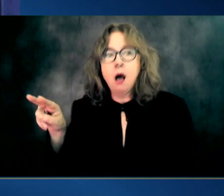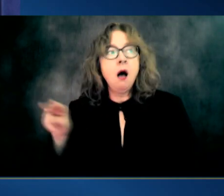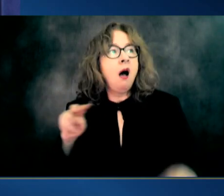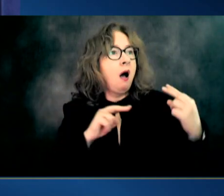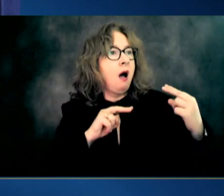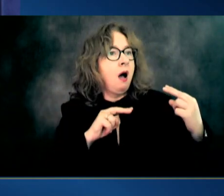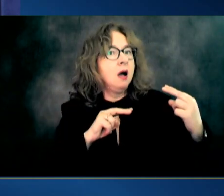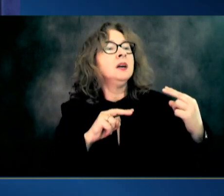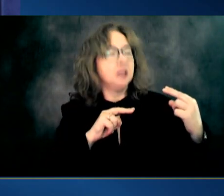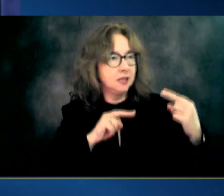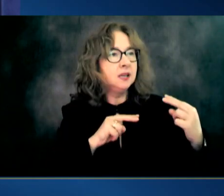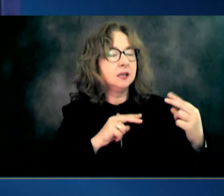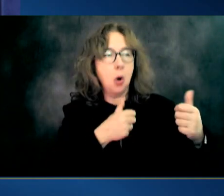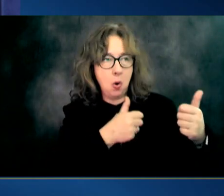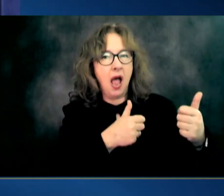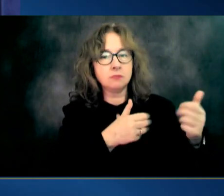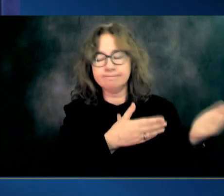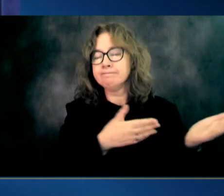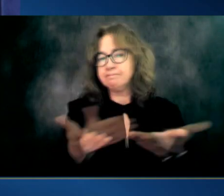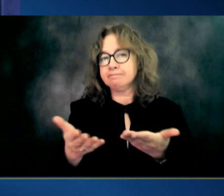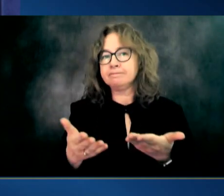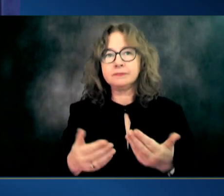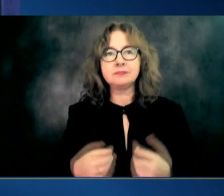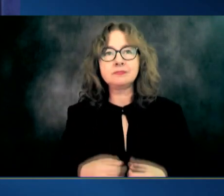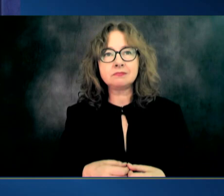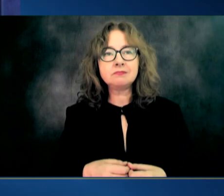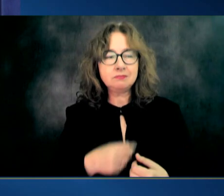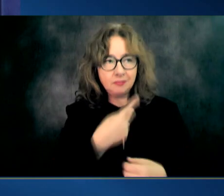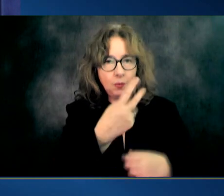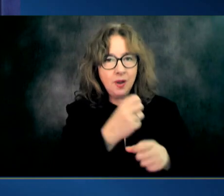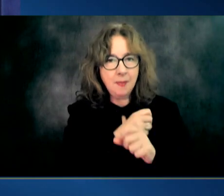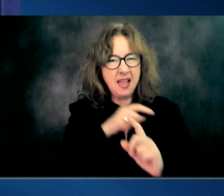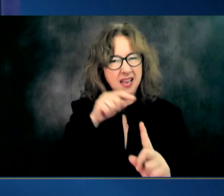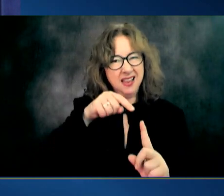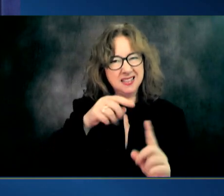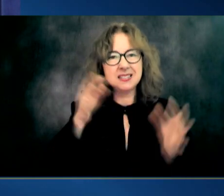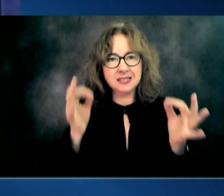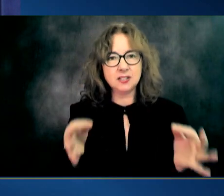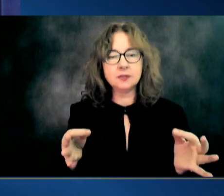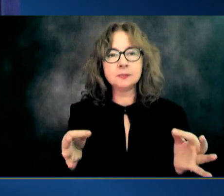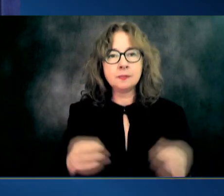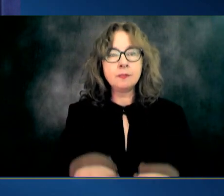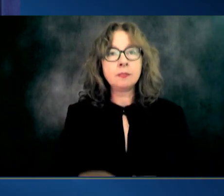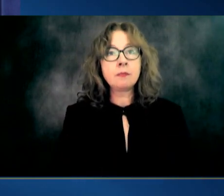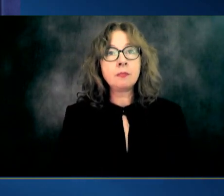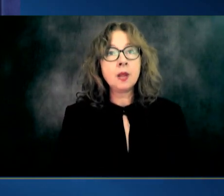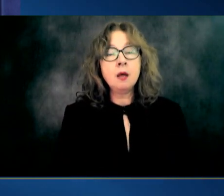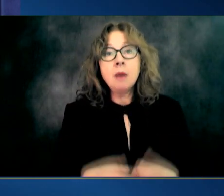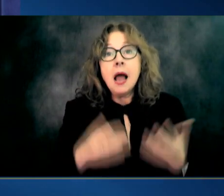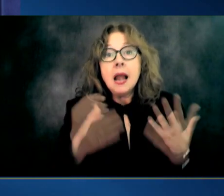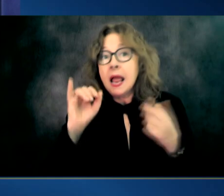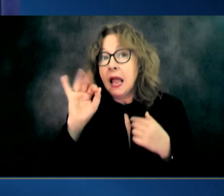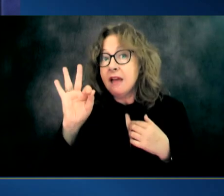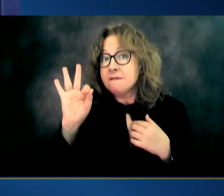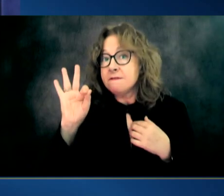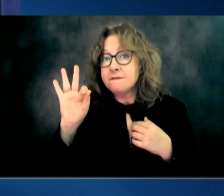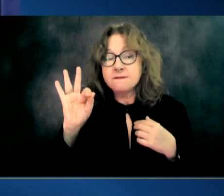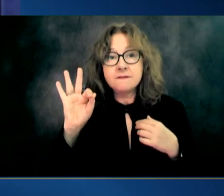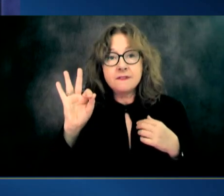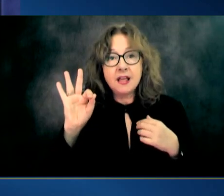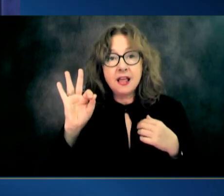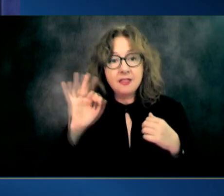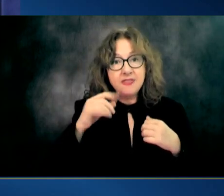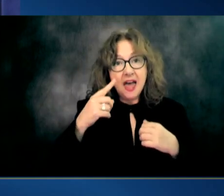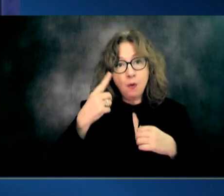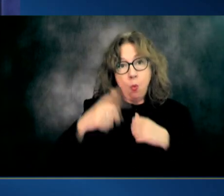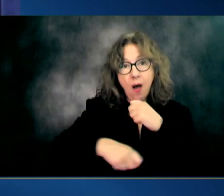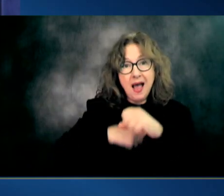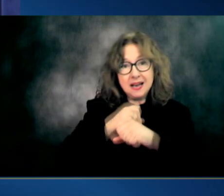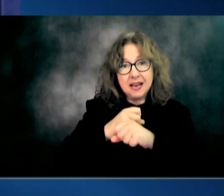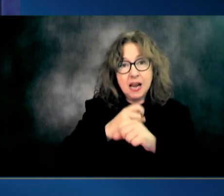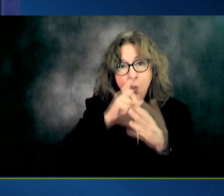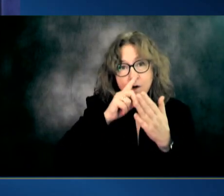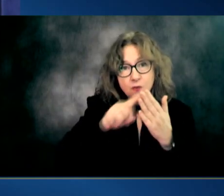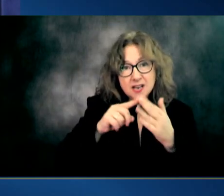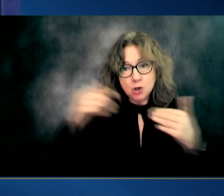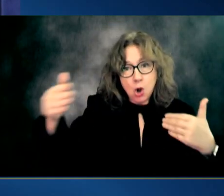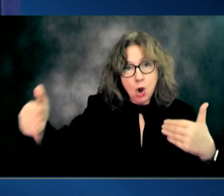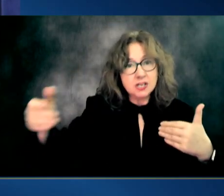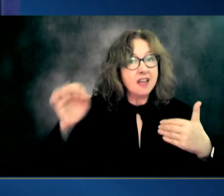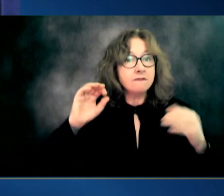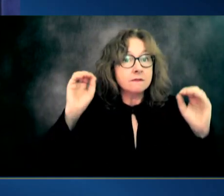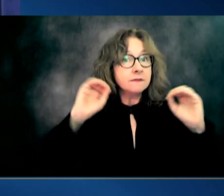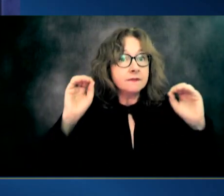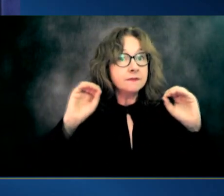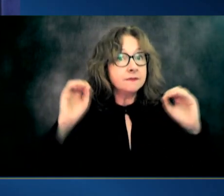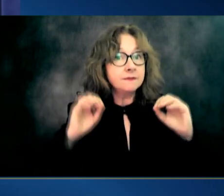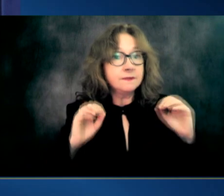"Okay. We're making this decision." But if we hadn't had that year of research and conversation